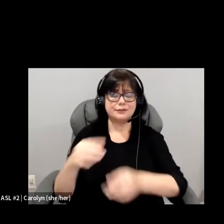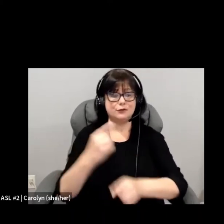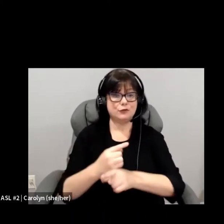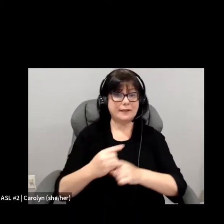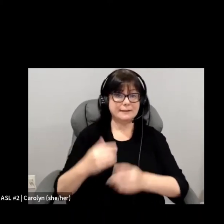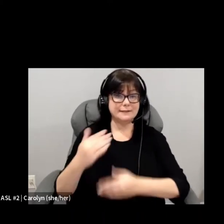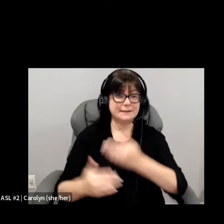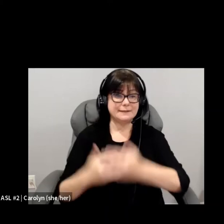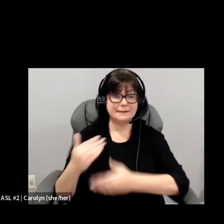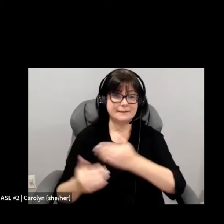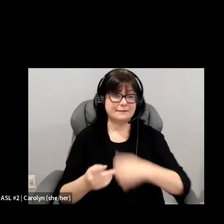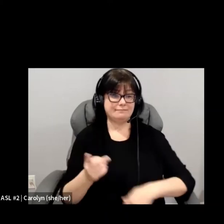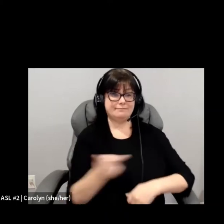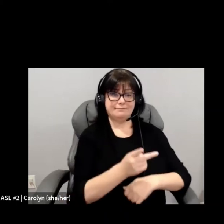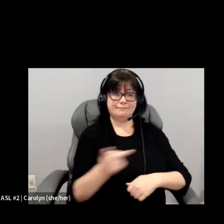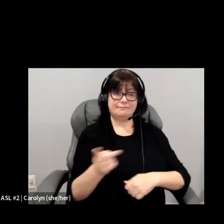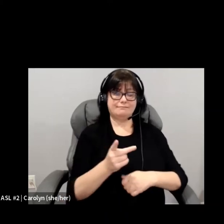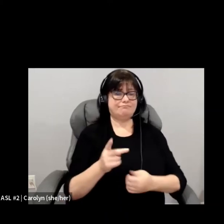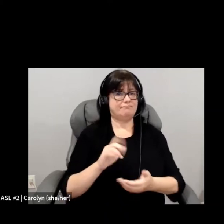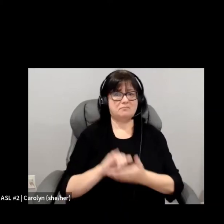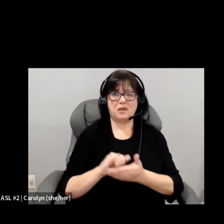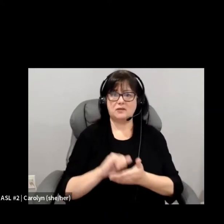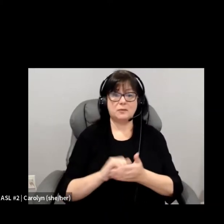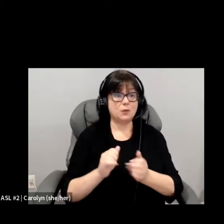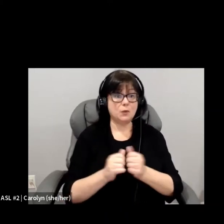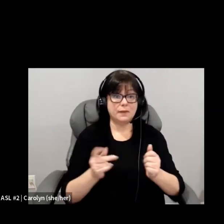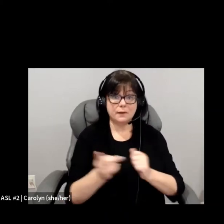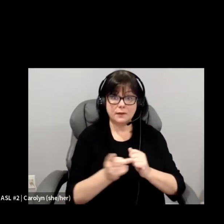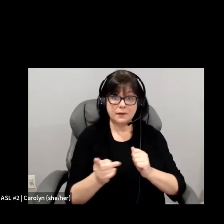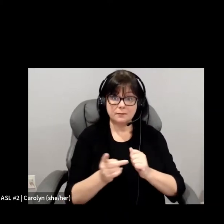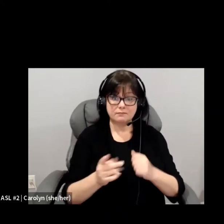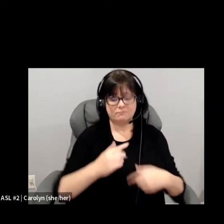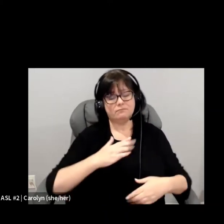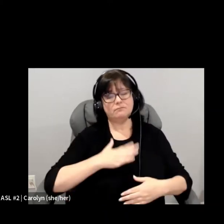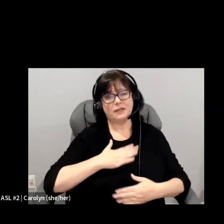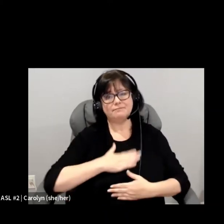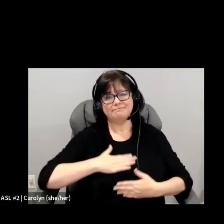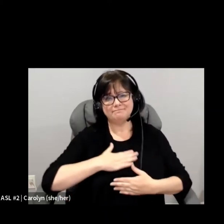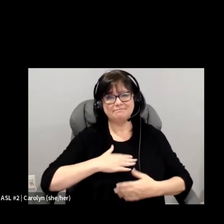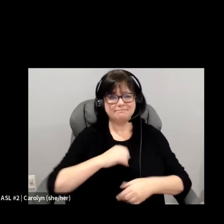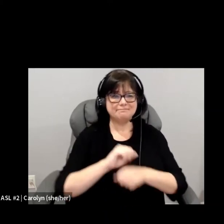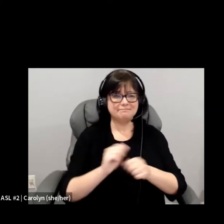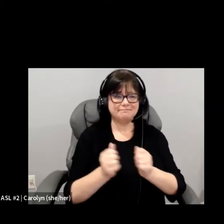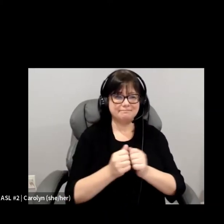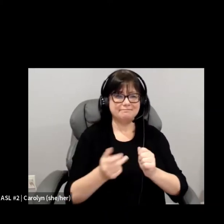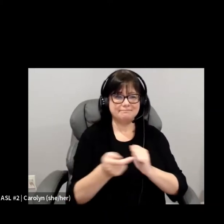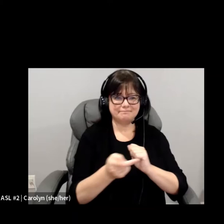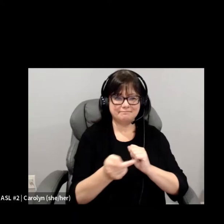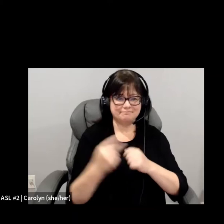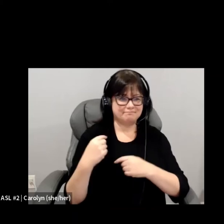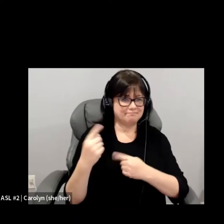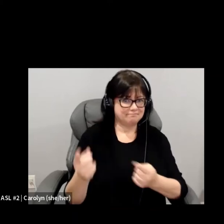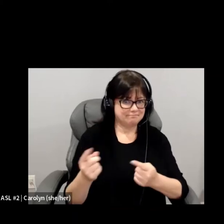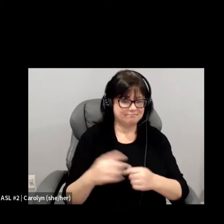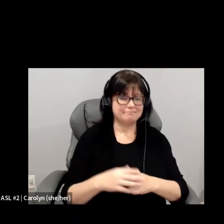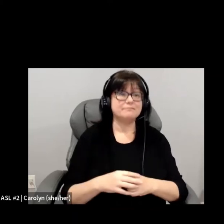I WANT TO RECOGNIZE MY COLLEAGUES ON THE BOARD OF DIRECTORS.